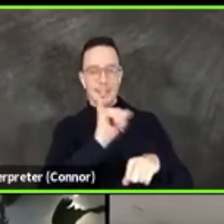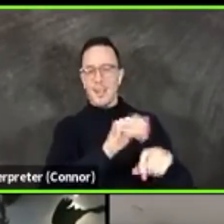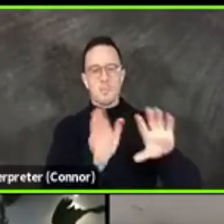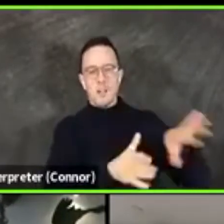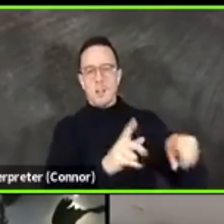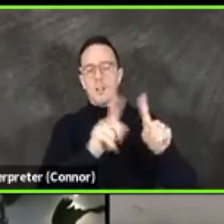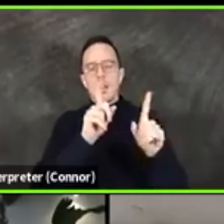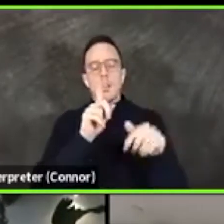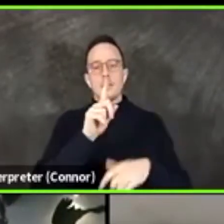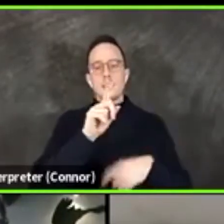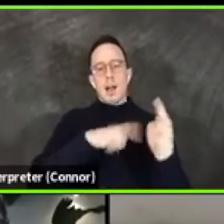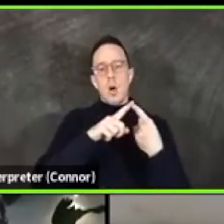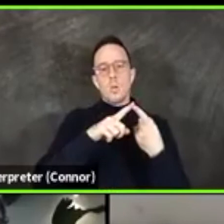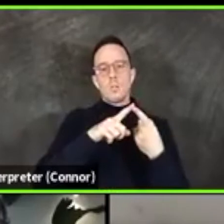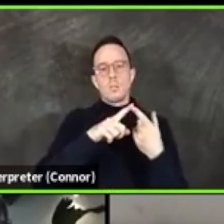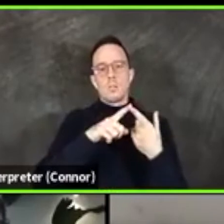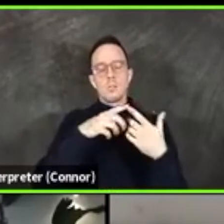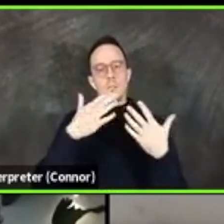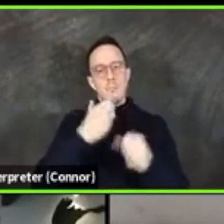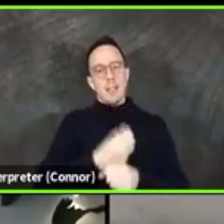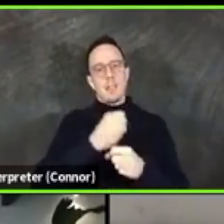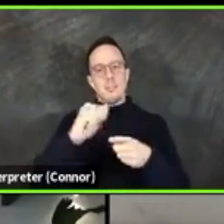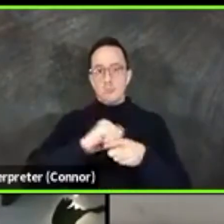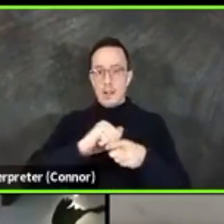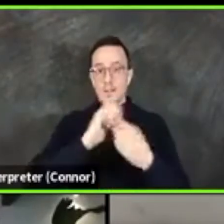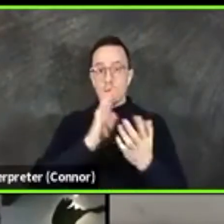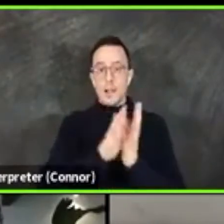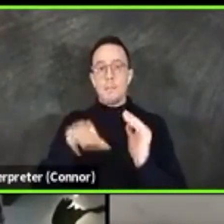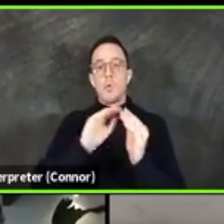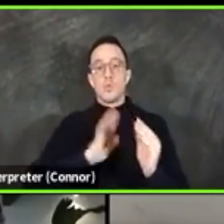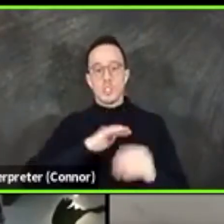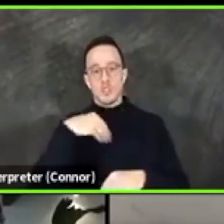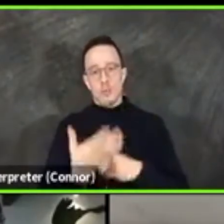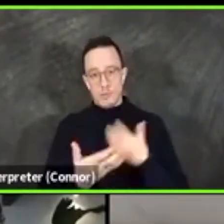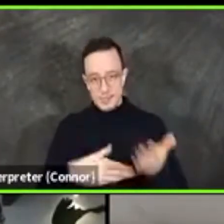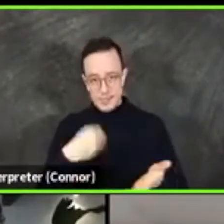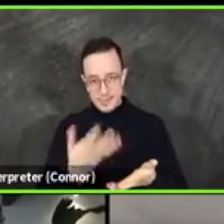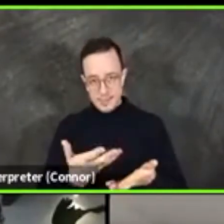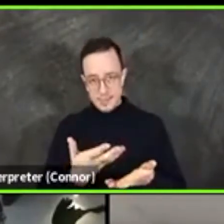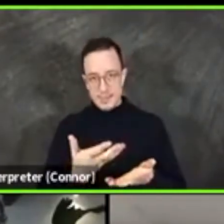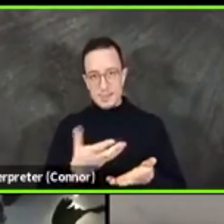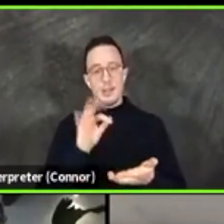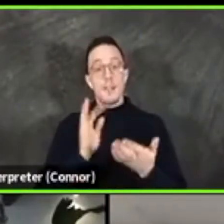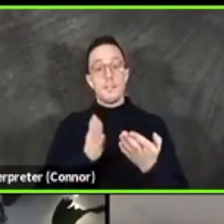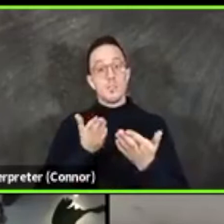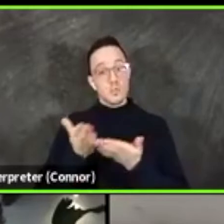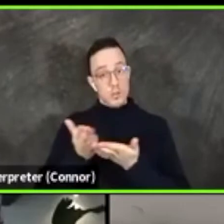TO, BE GENEROUS, AND TO BE OF SERVICE, THROUGH THE REDISTRIBUTION